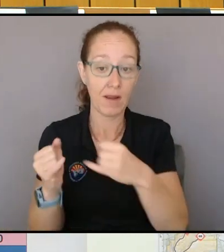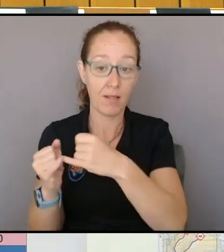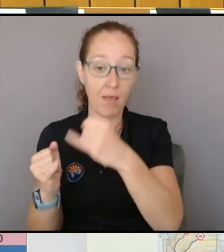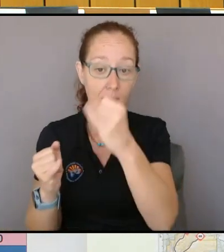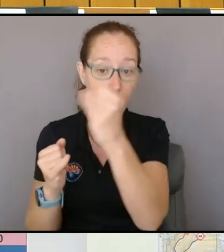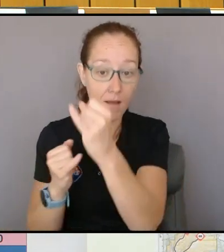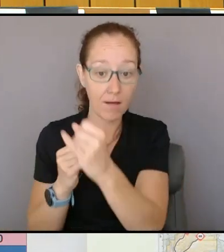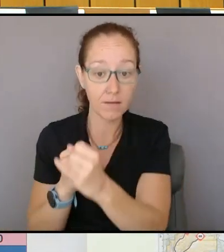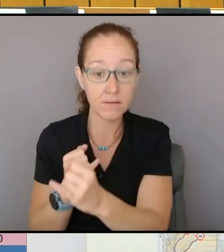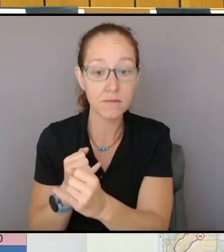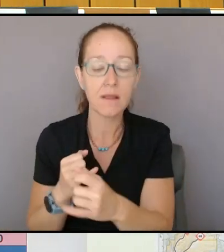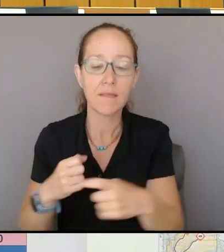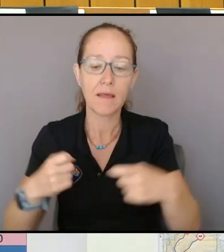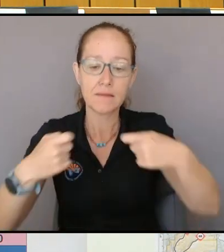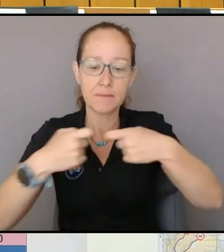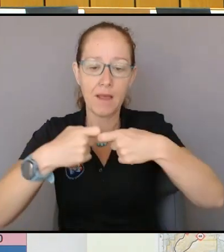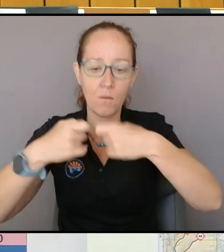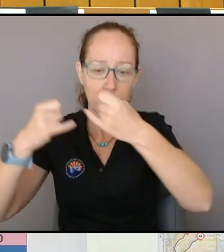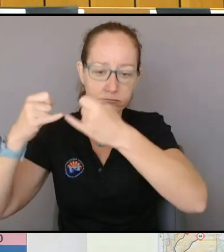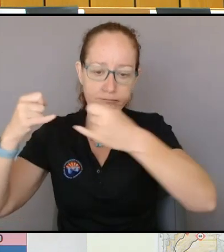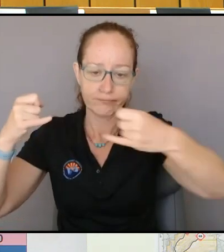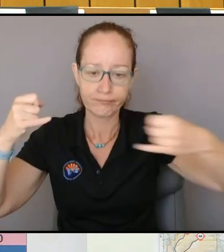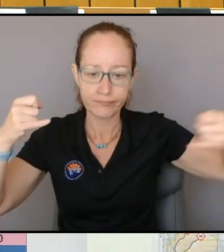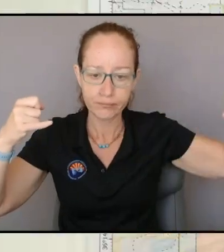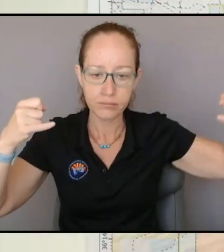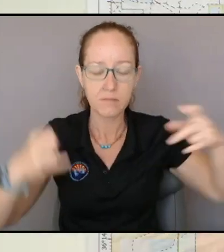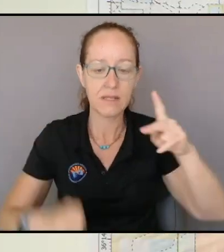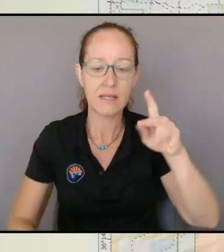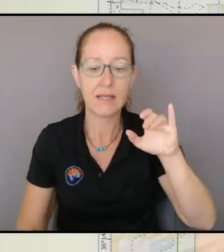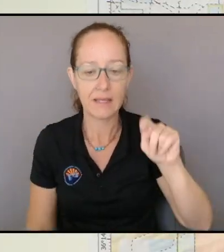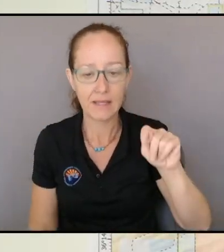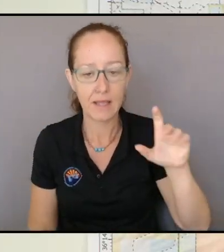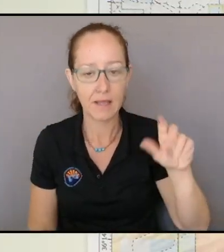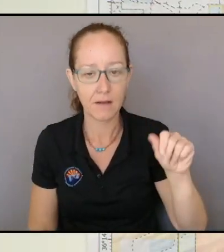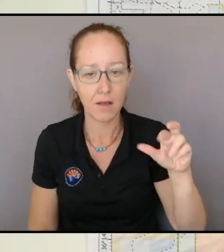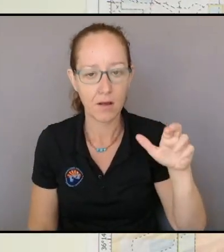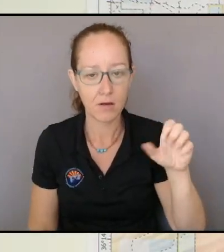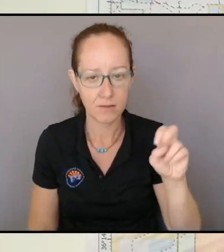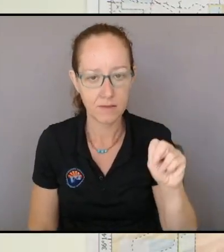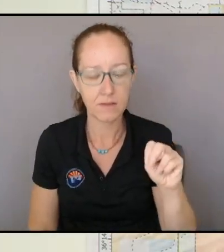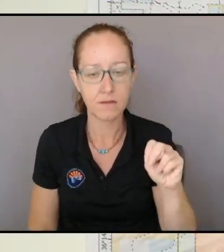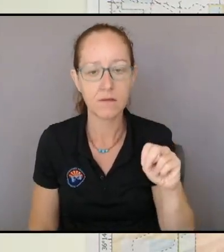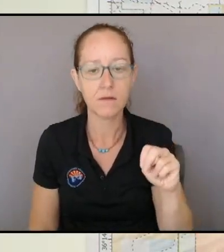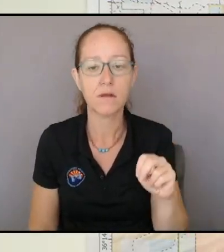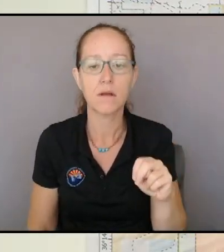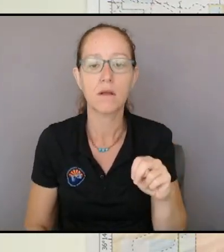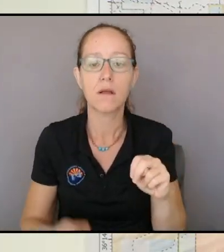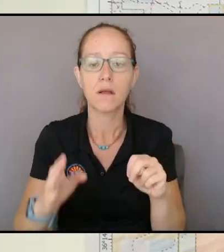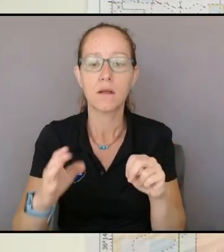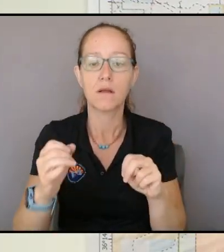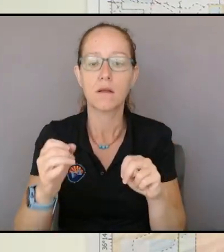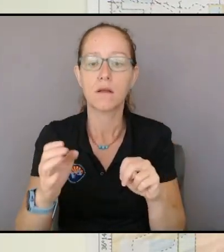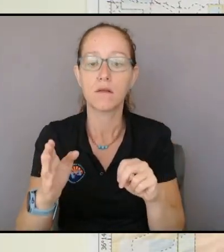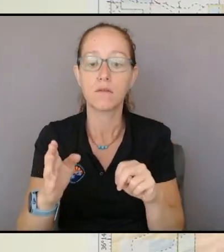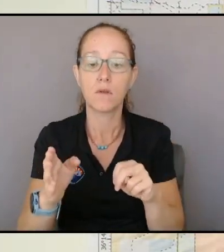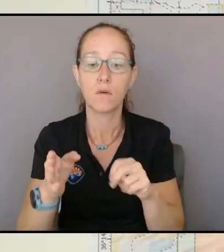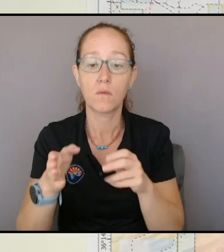Carson transmission line that crosses to the east side of the road about Pot Creek and then stays in the forest. So we